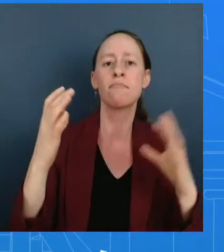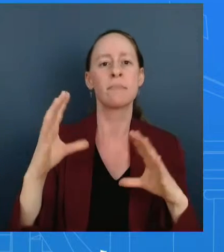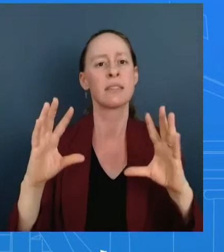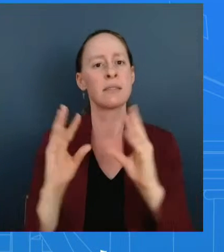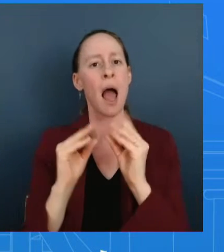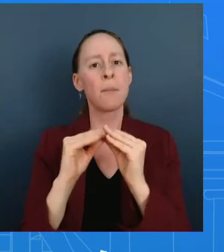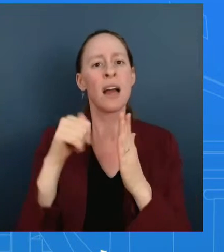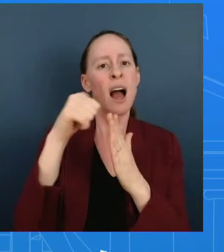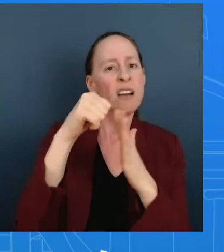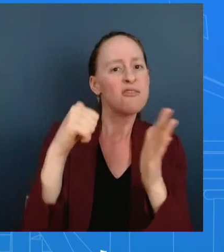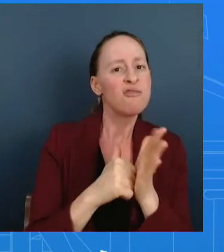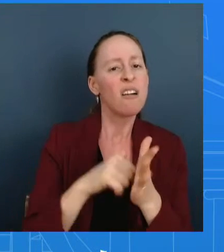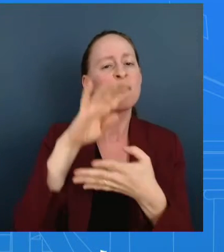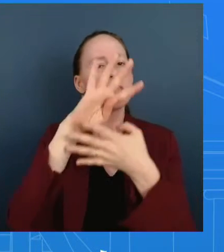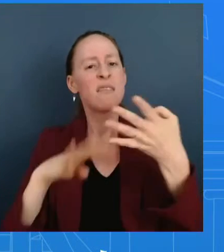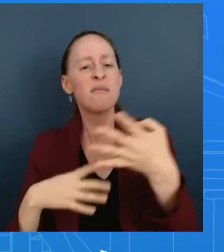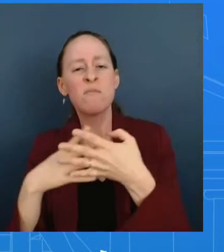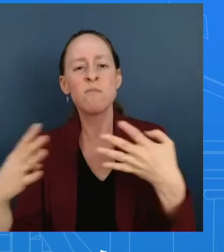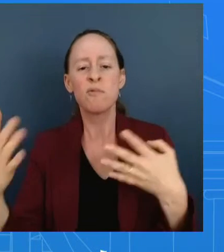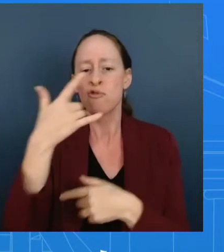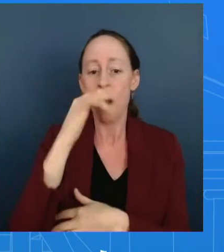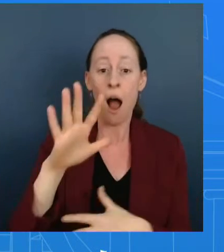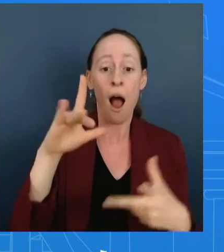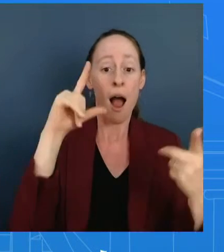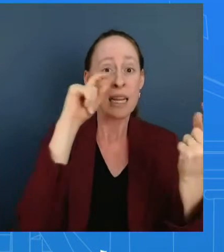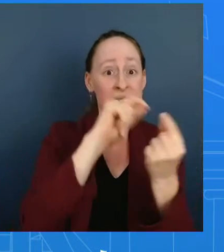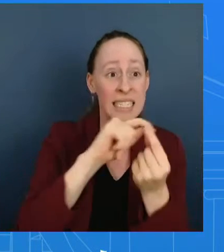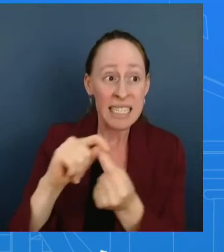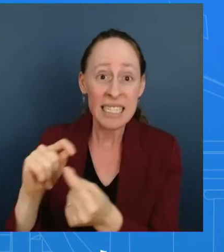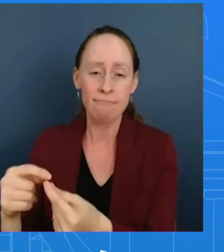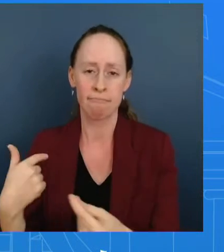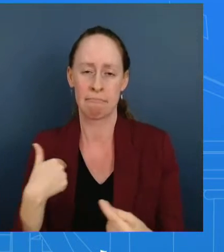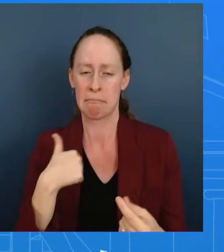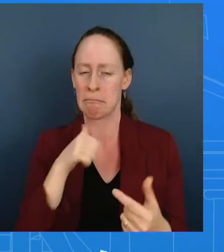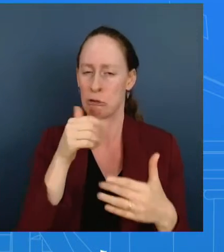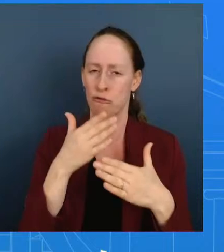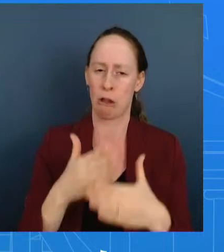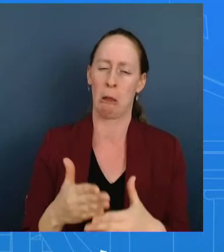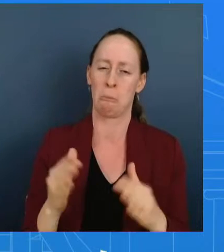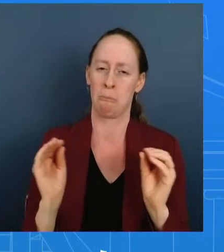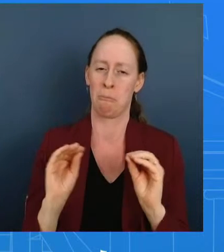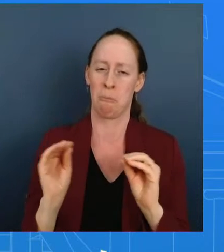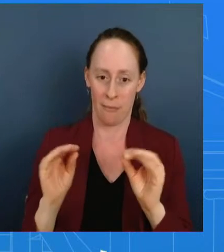But -- so, without doing that and without getting fired, I'll just tell you that --